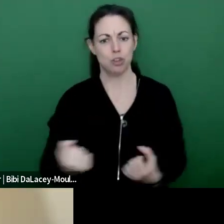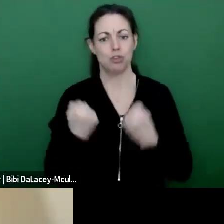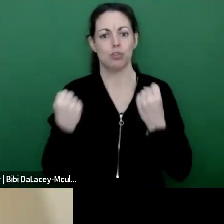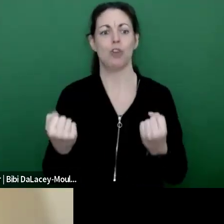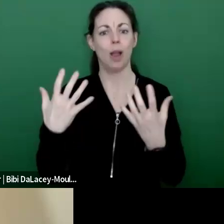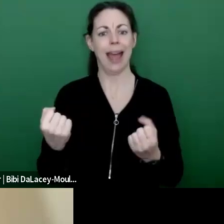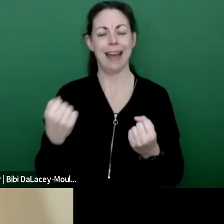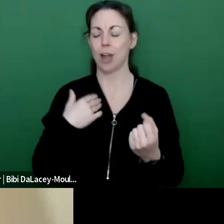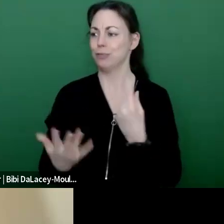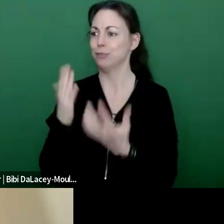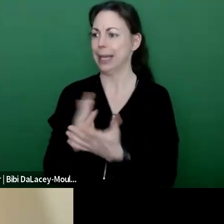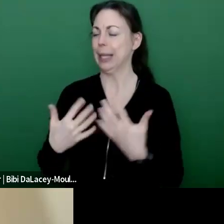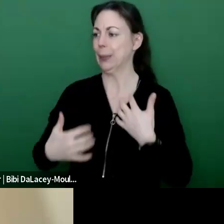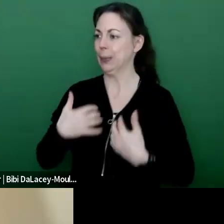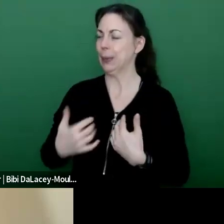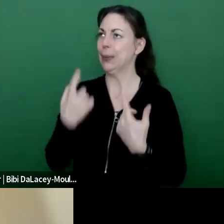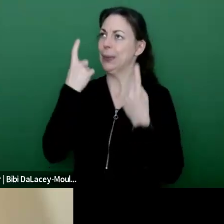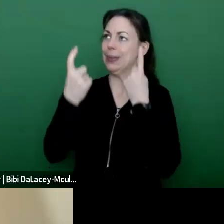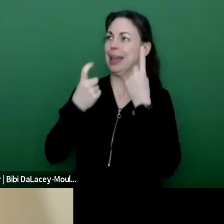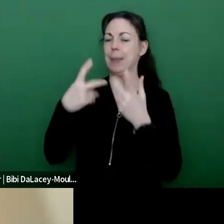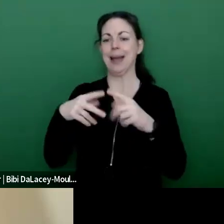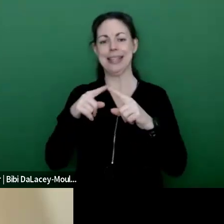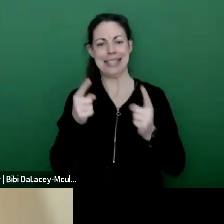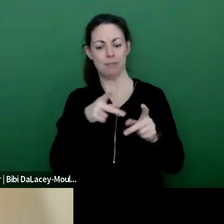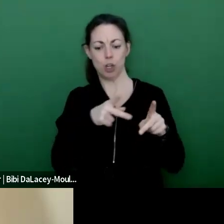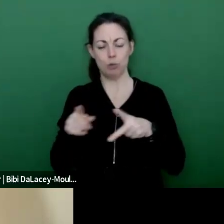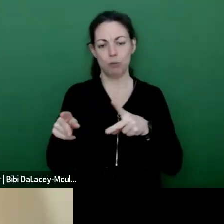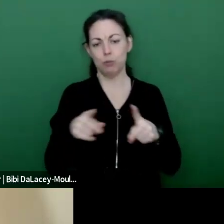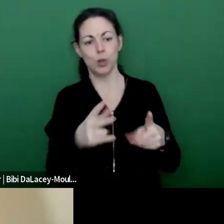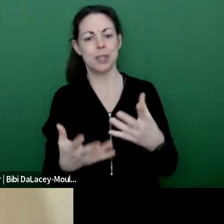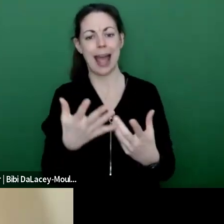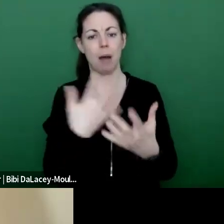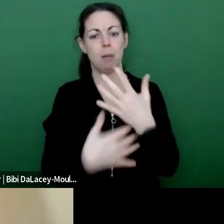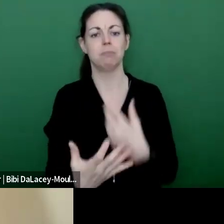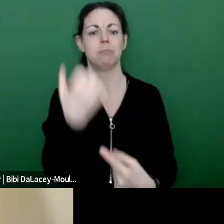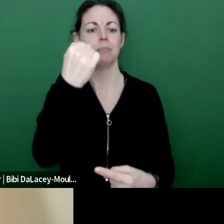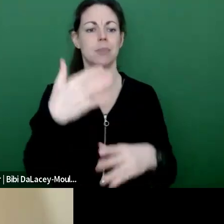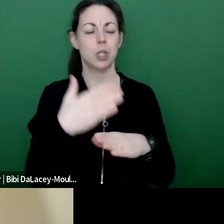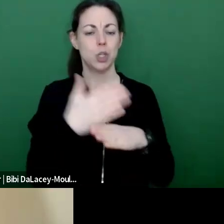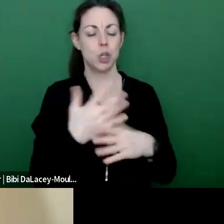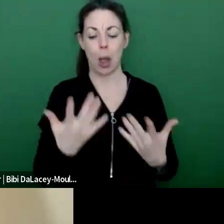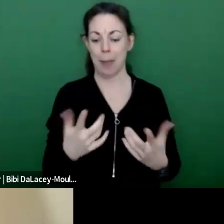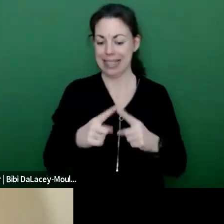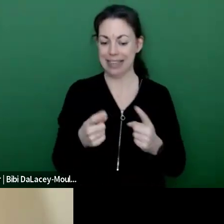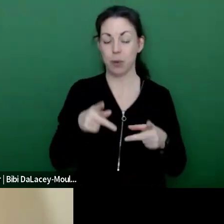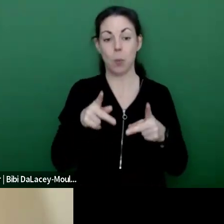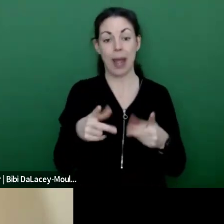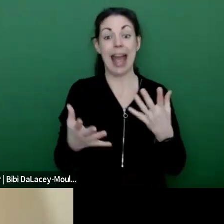interesting to, to consider the different ways in and the different sort of ways to do this work, even if you don't necessarily